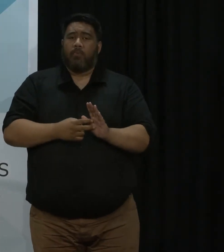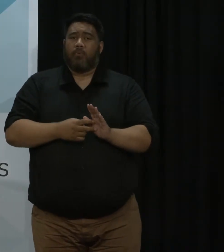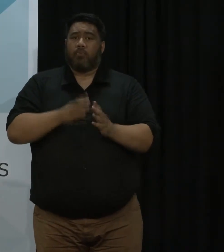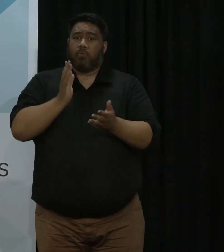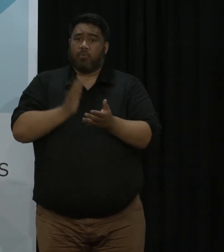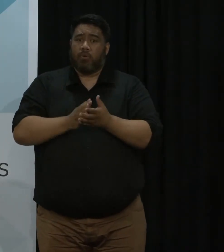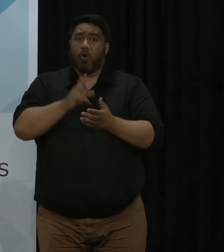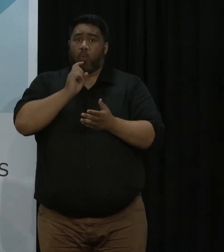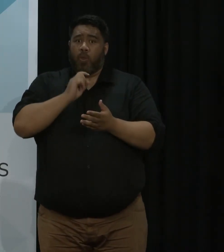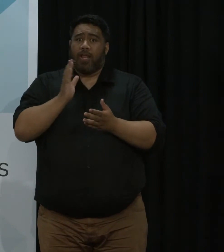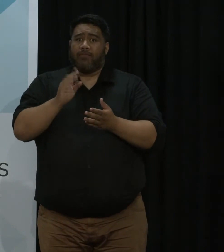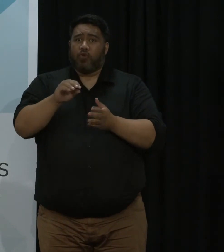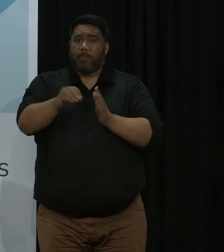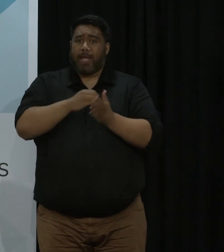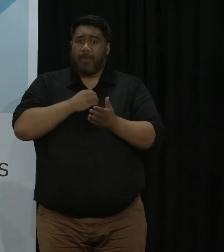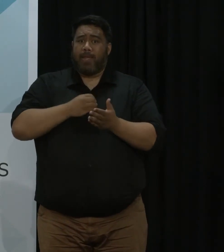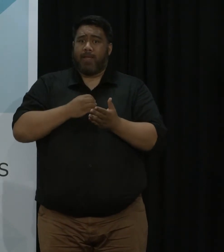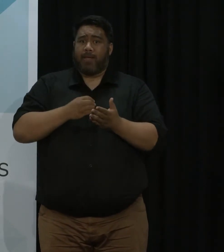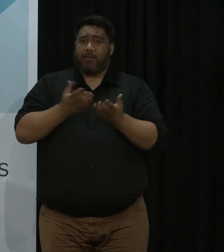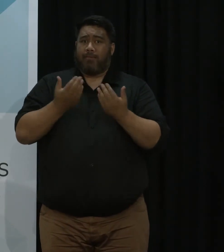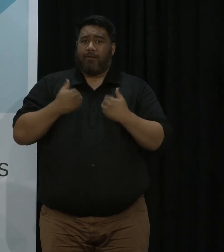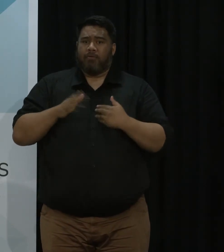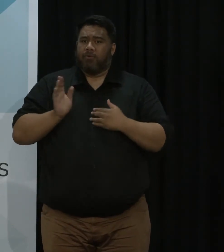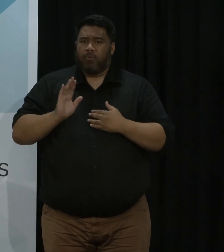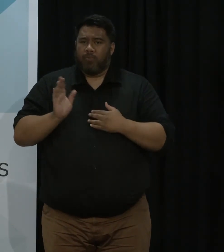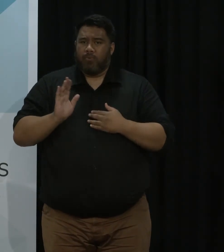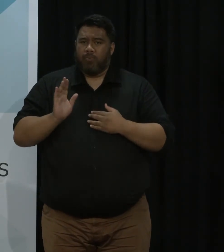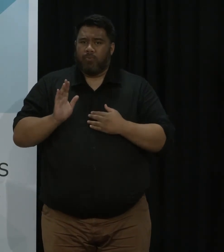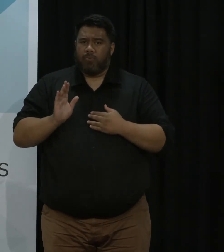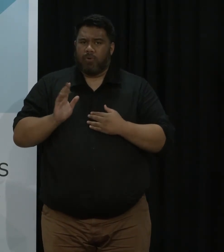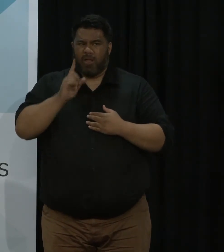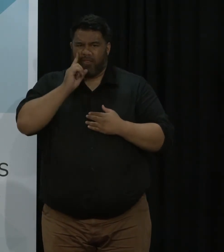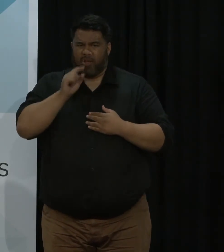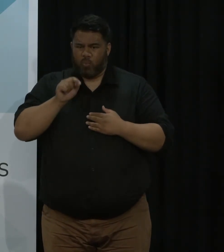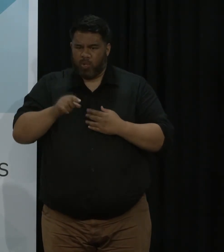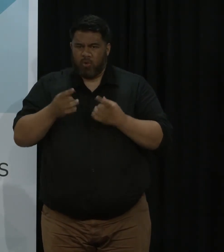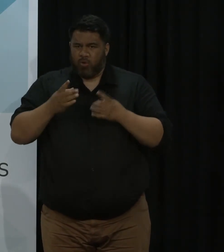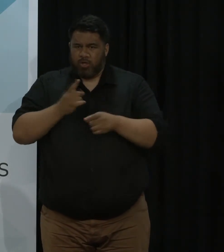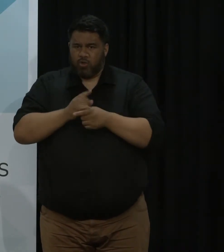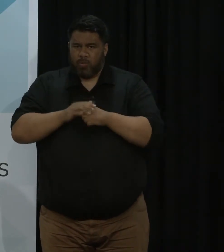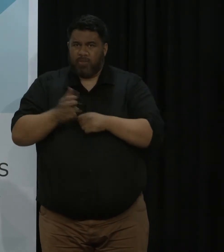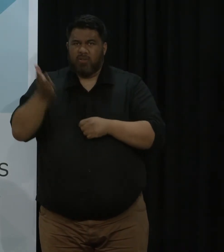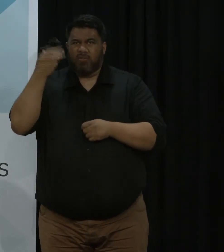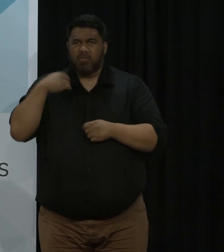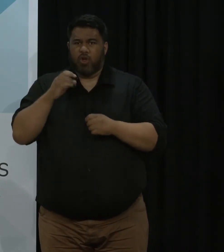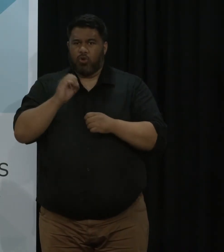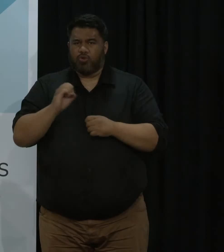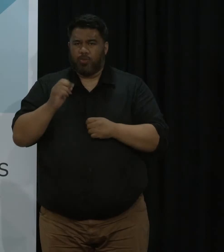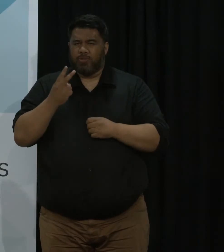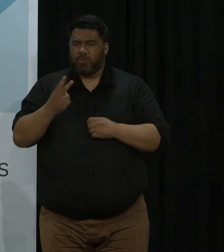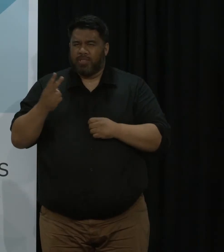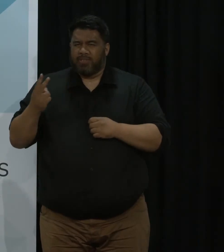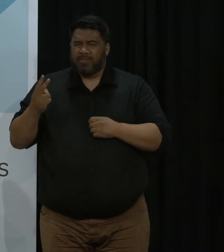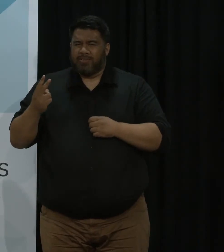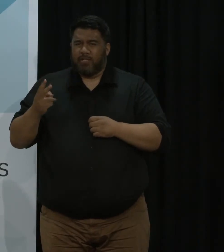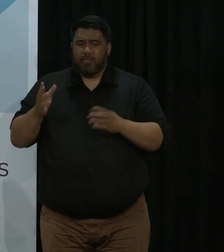didn't go into this with that basis. The people who signed up for these schemes didn't sign